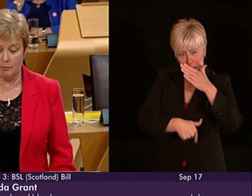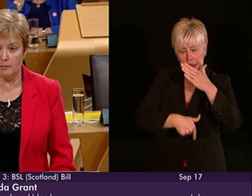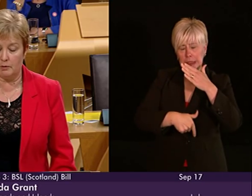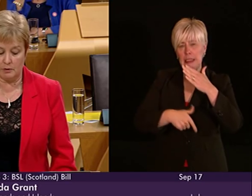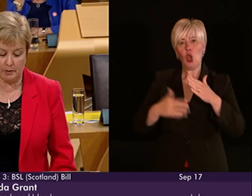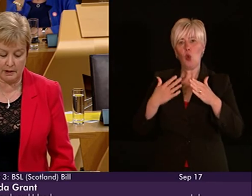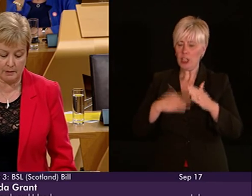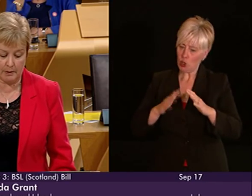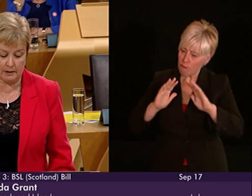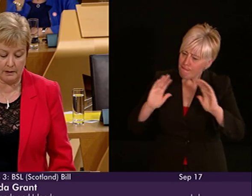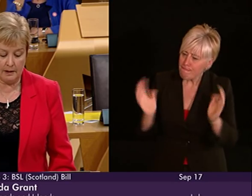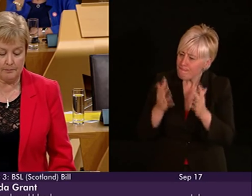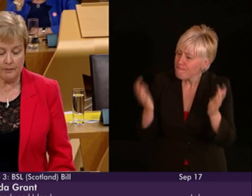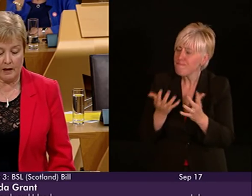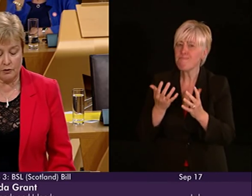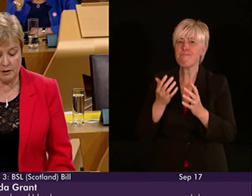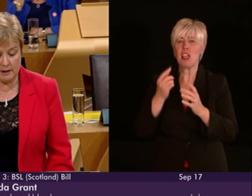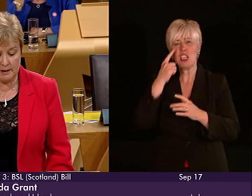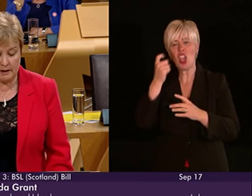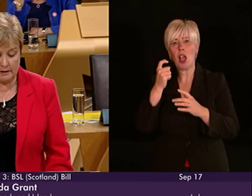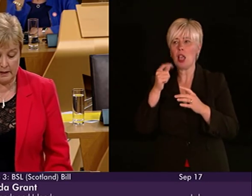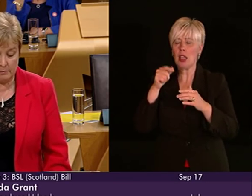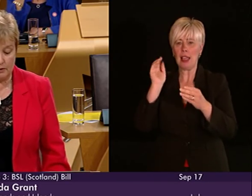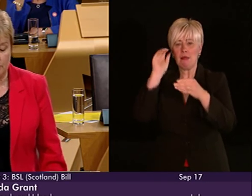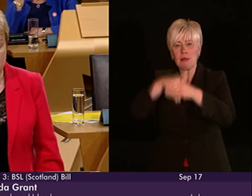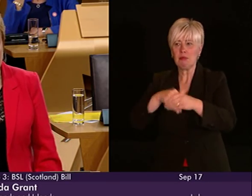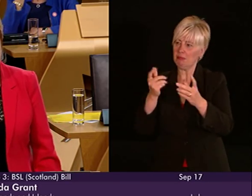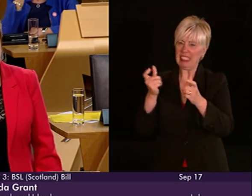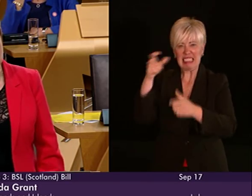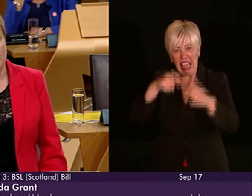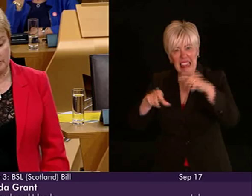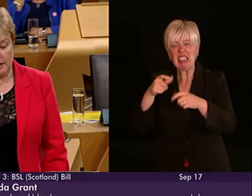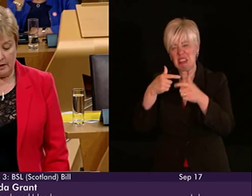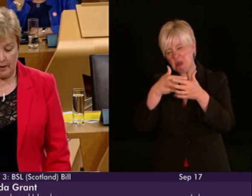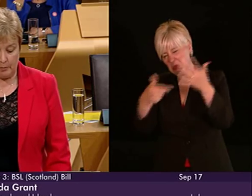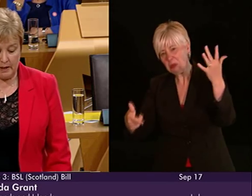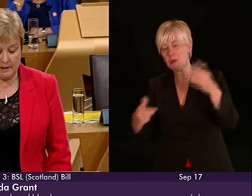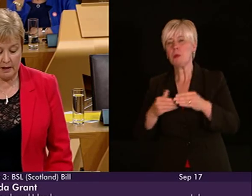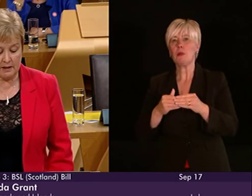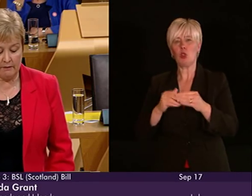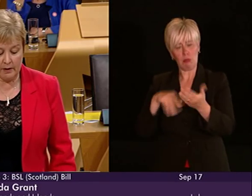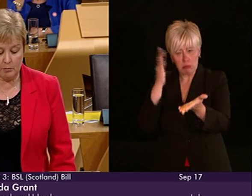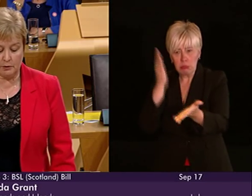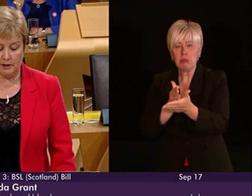young people to participate. To increase attainment we must ensure that BSL is available